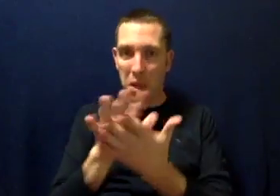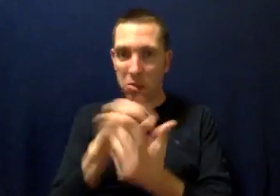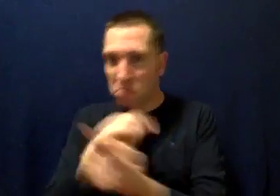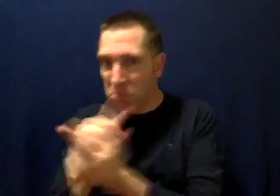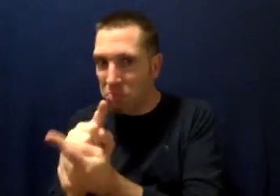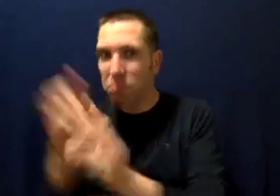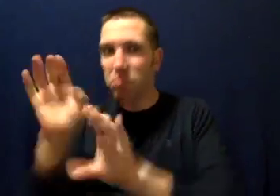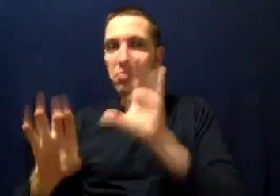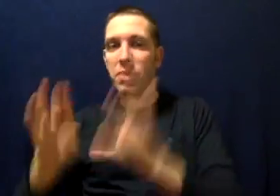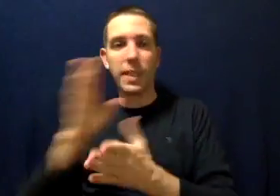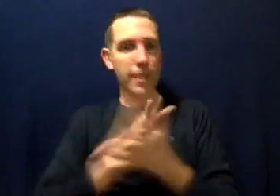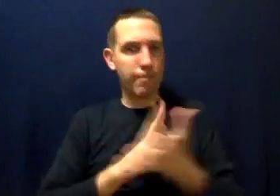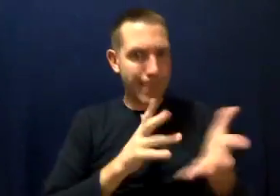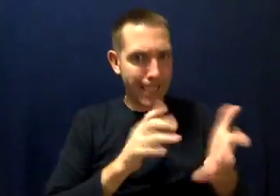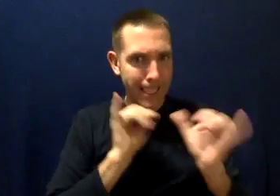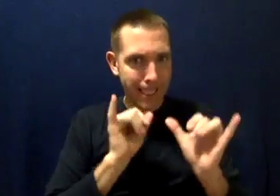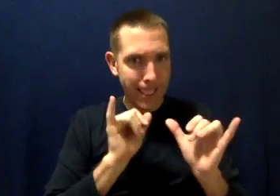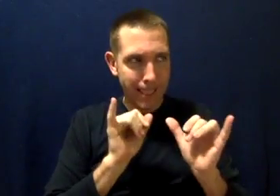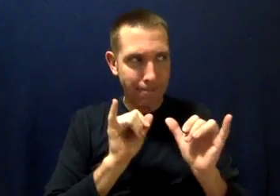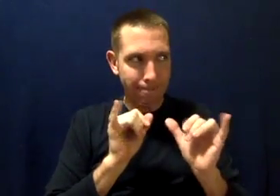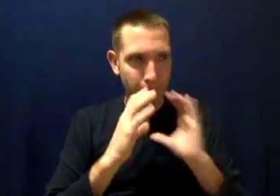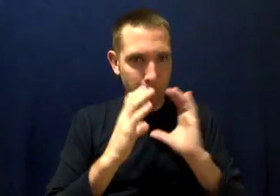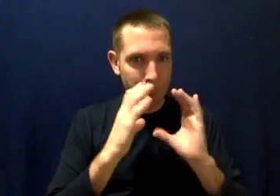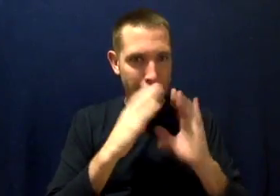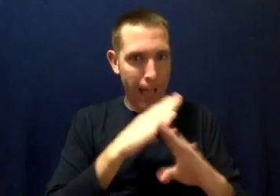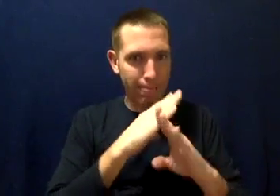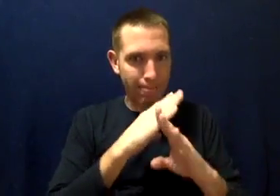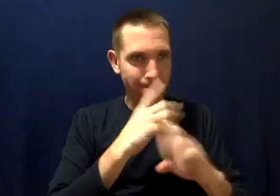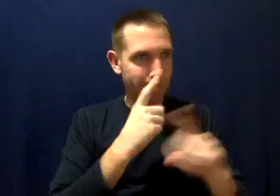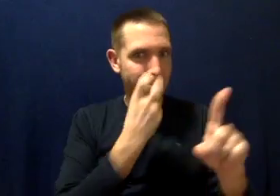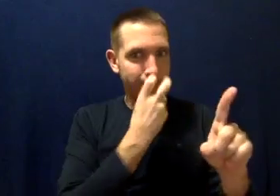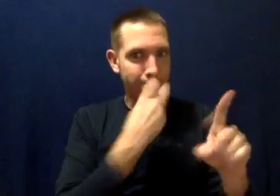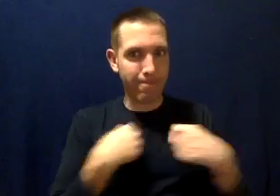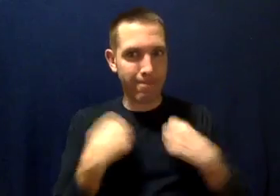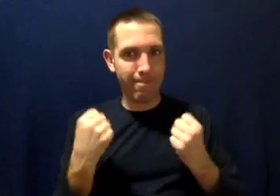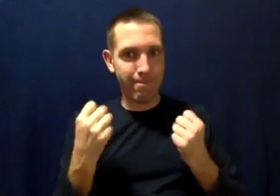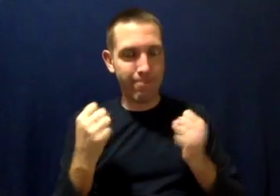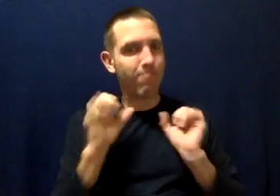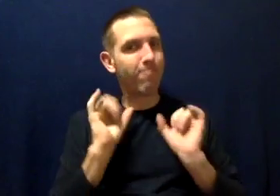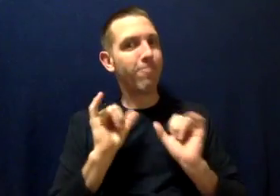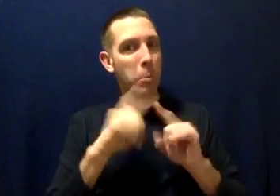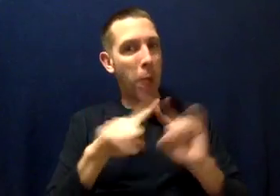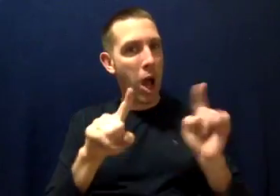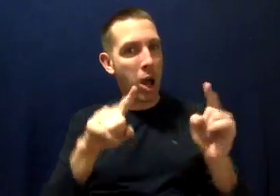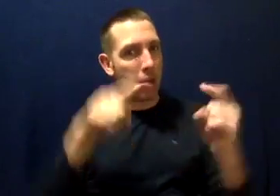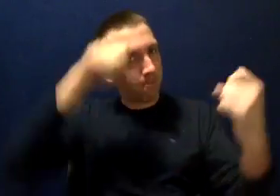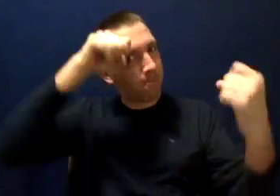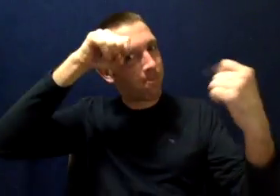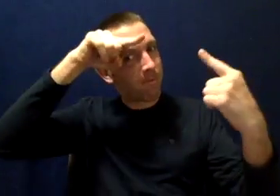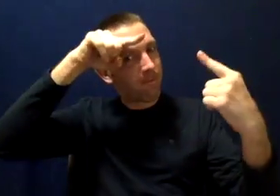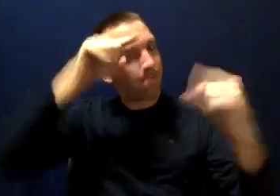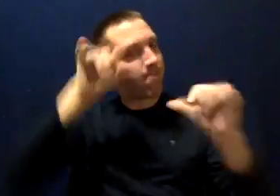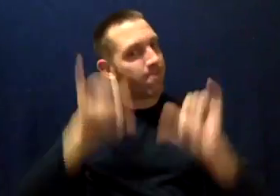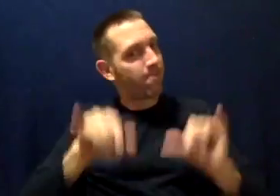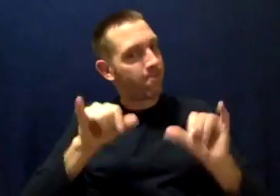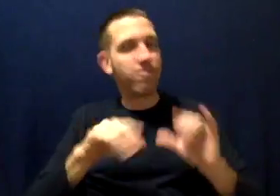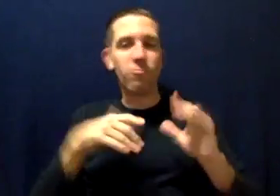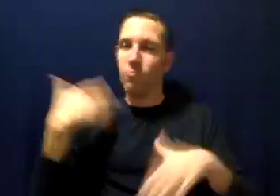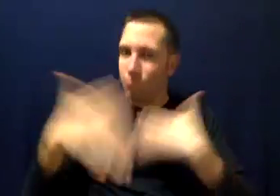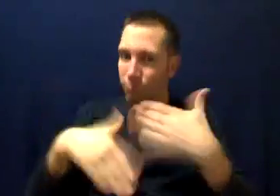I conversed (in ASL) with new people, but even when I met people who didn't sign, there was an immediate connection.